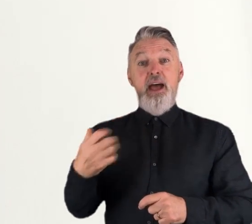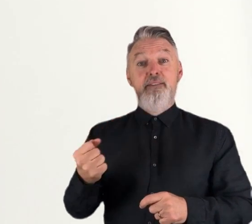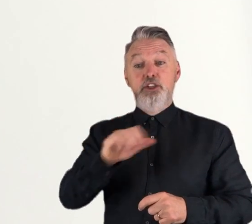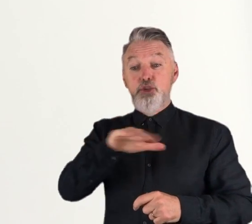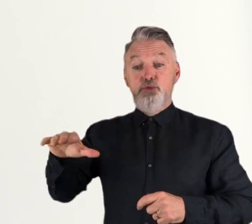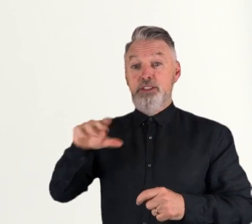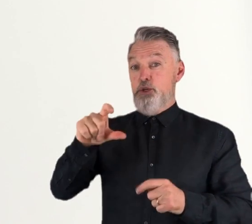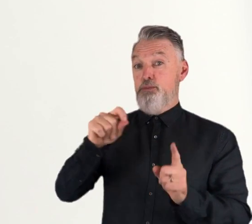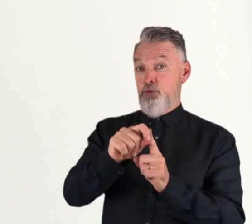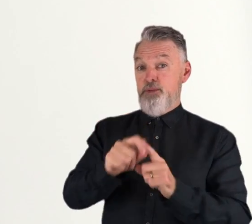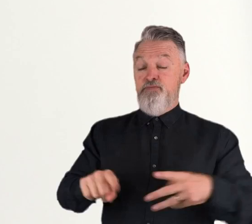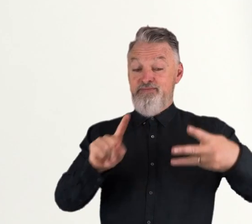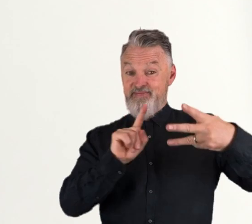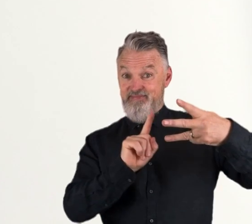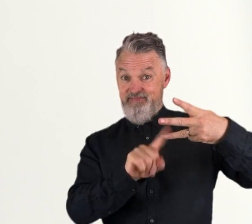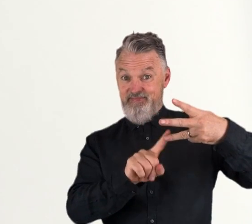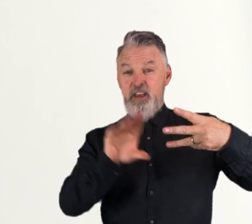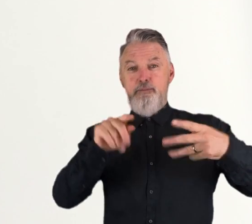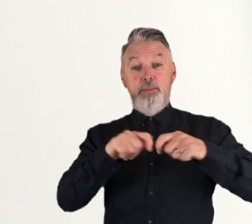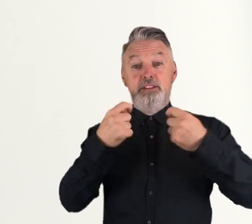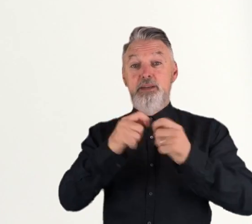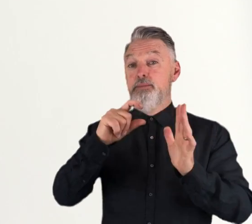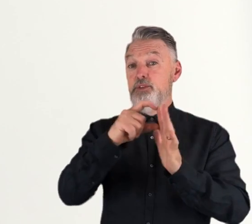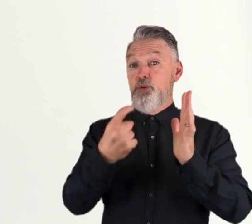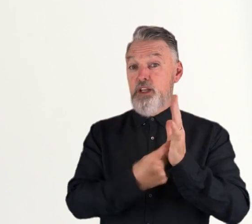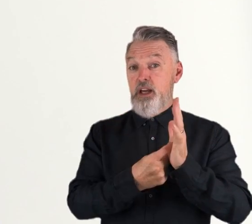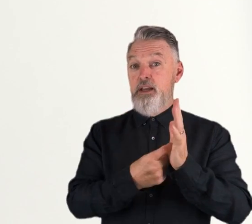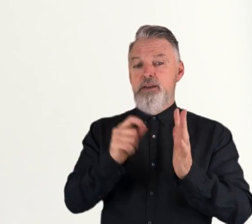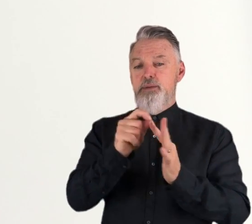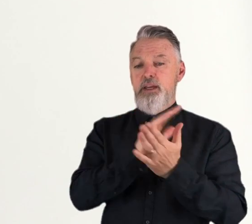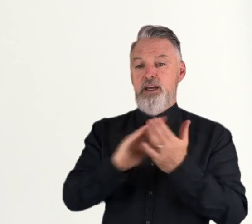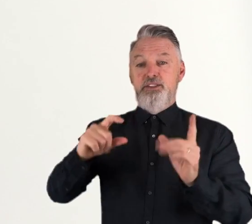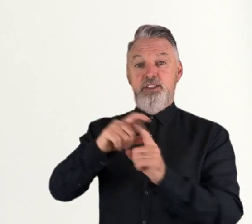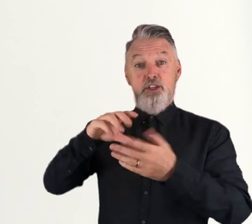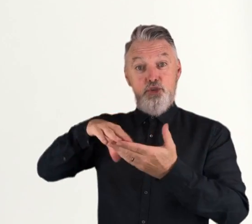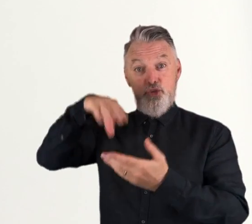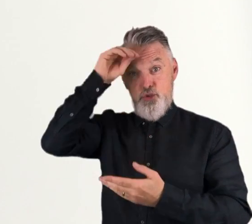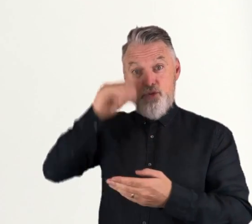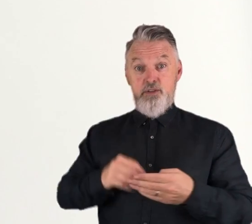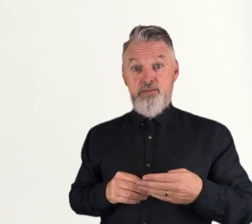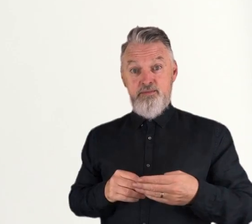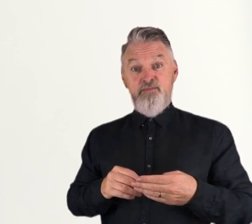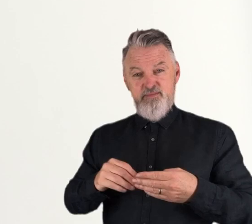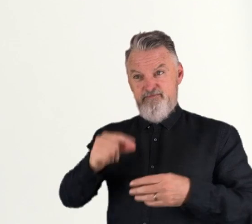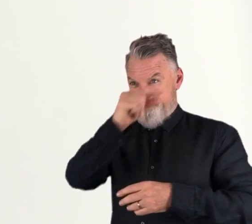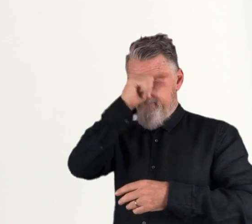And our final pitch will be from a team of Doctors and PhD students who are on a mission to prevent death and impairment